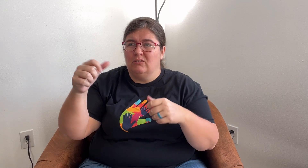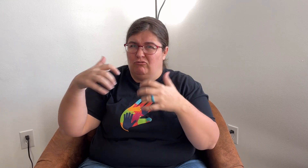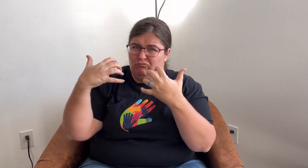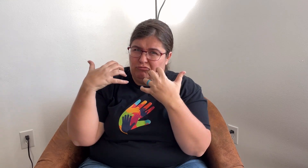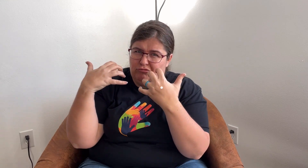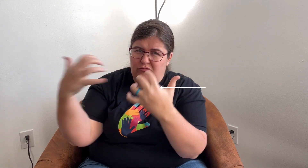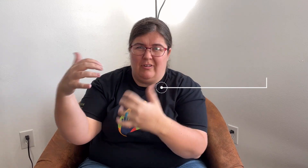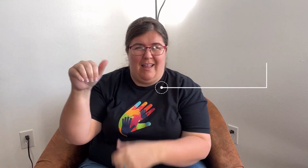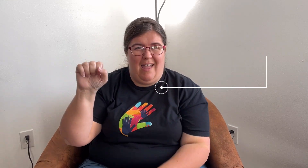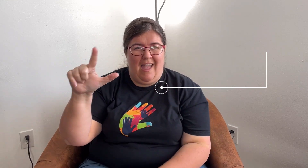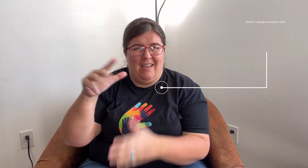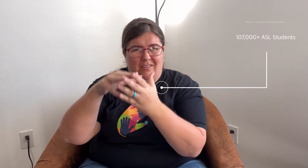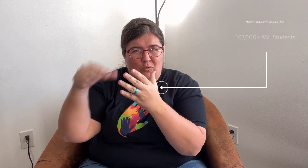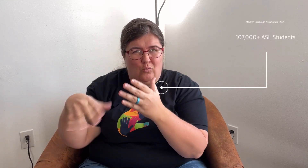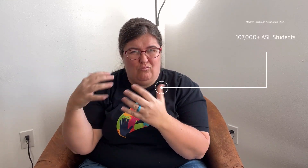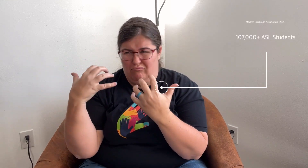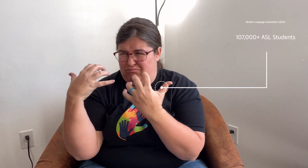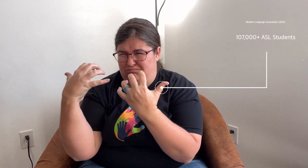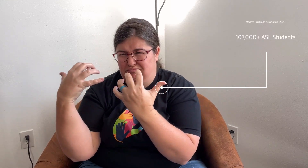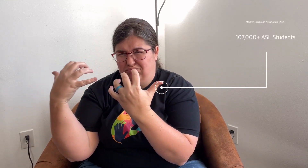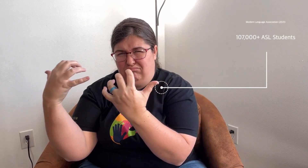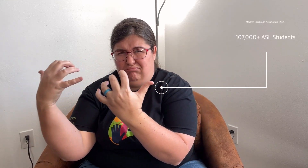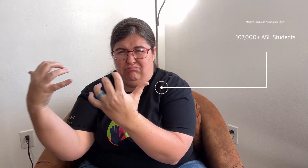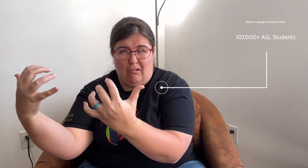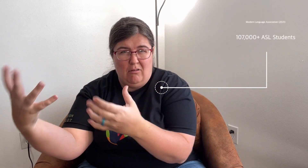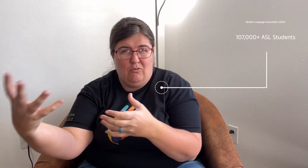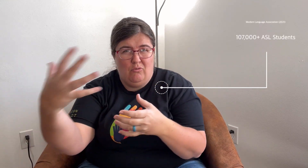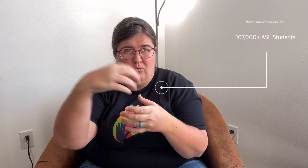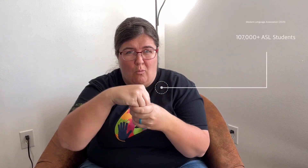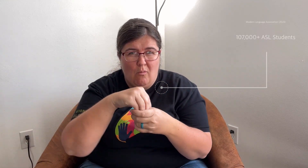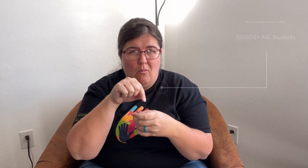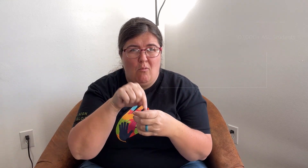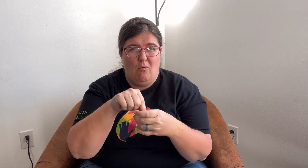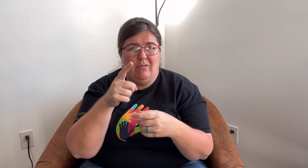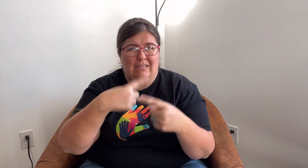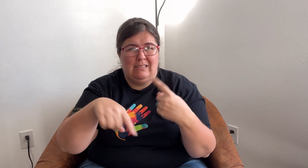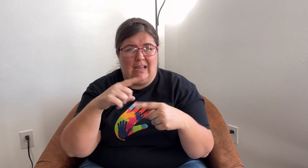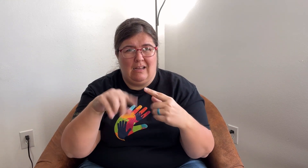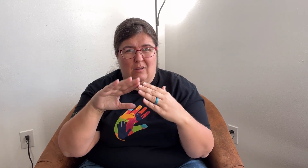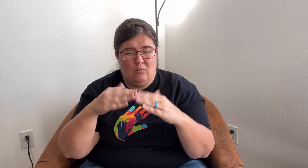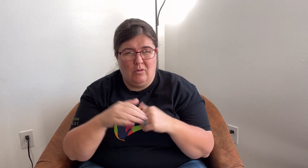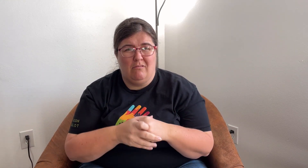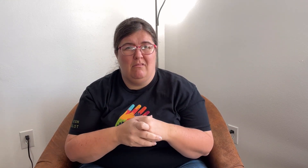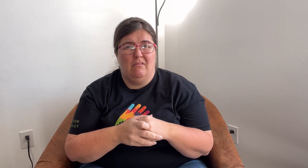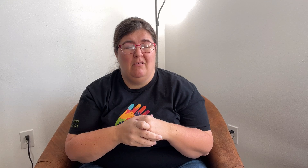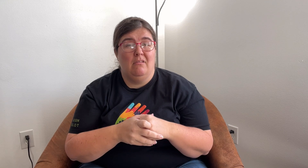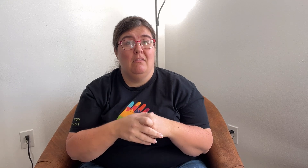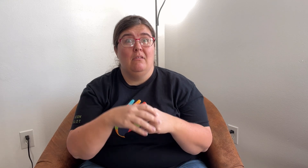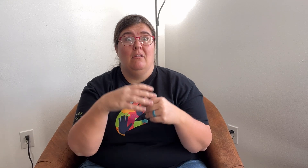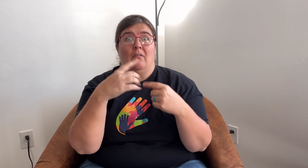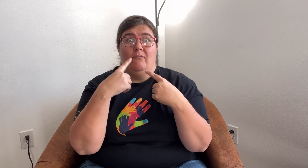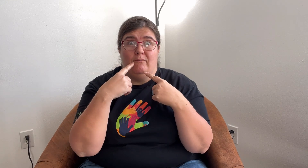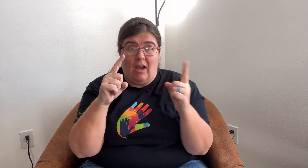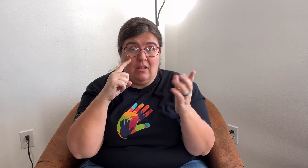There's an army of ASL students, tens of thousands that have joined the signing community.